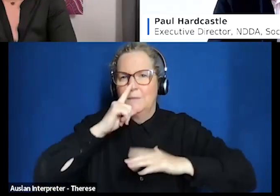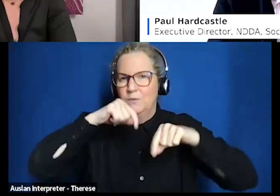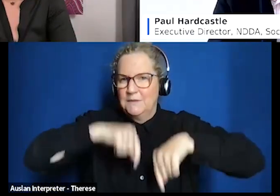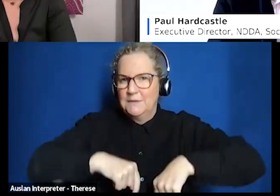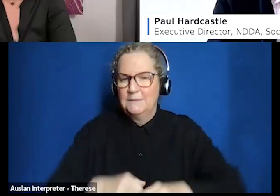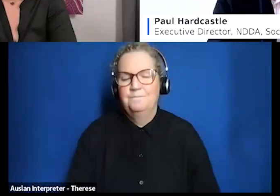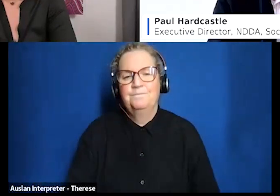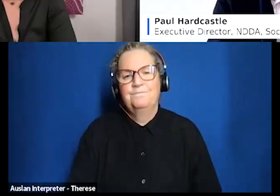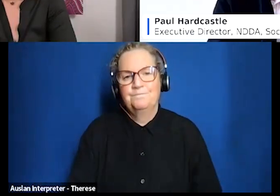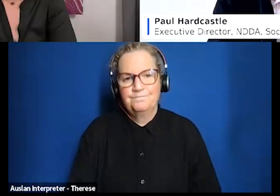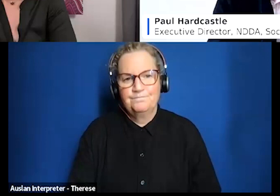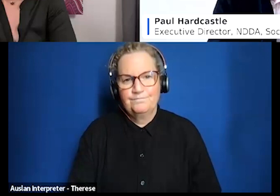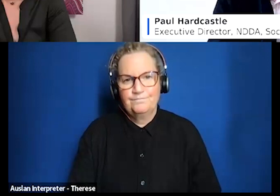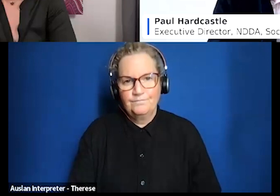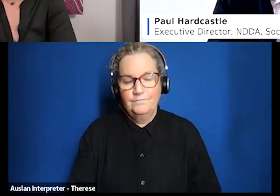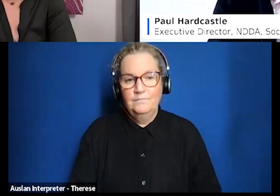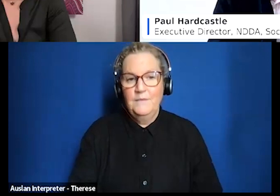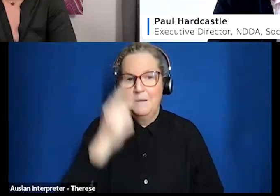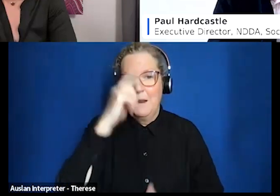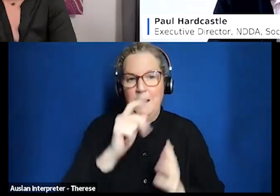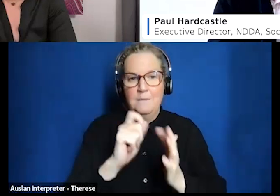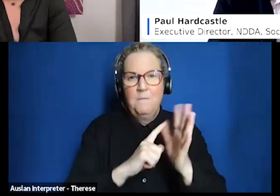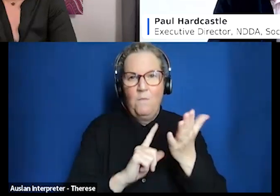So as Mel said, My name's Paul Hardcastle and I'm the executive director